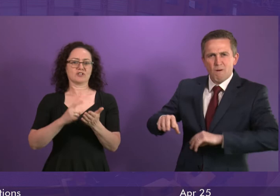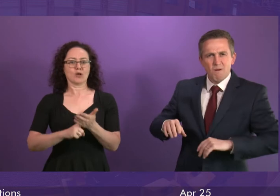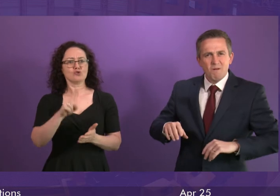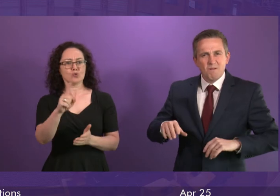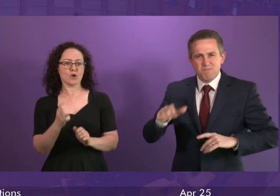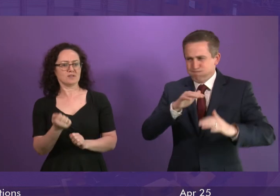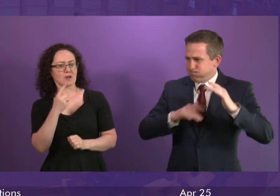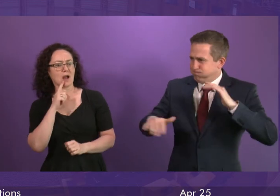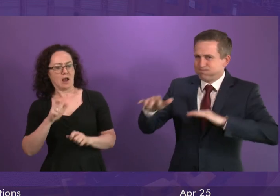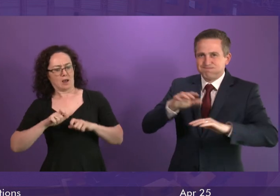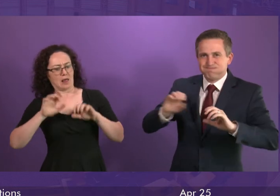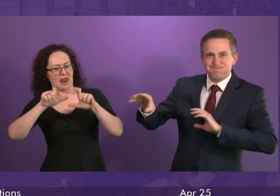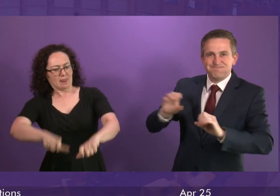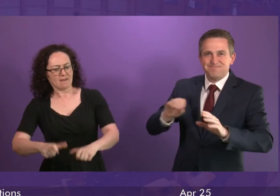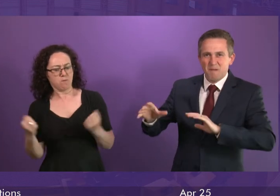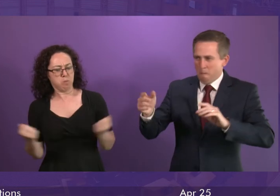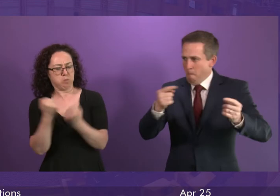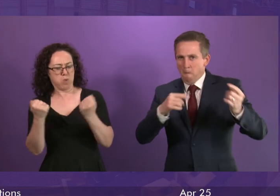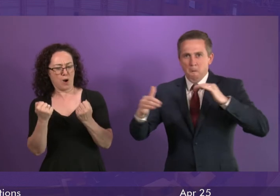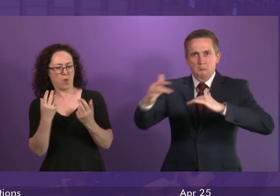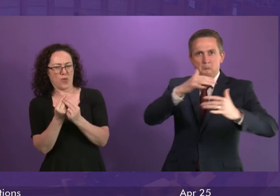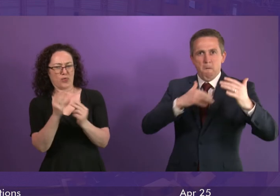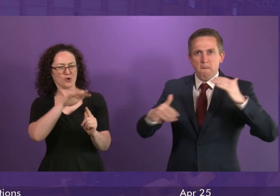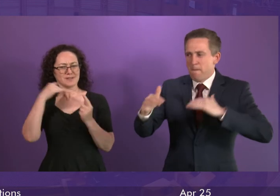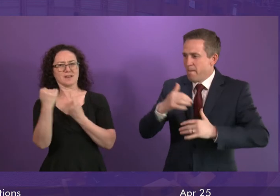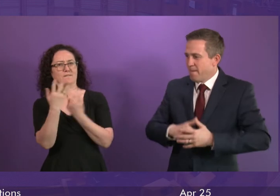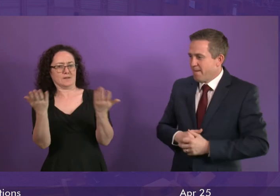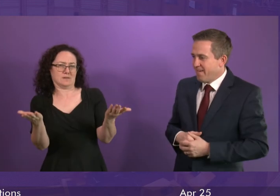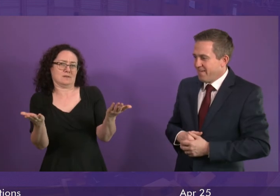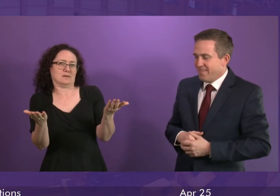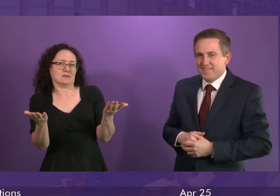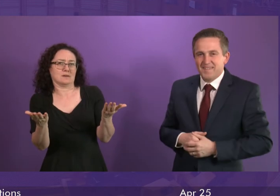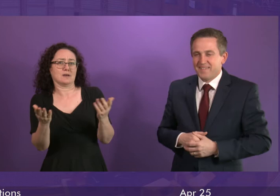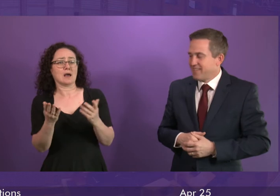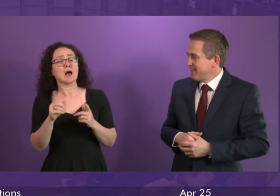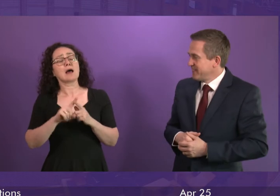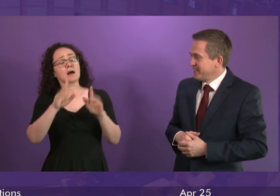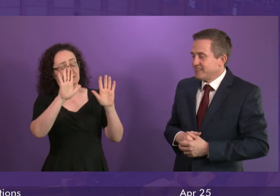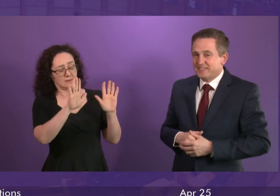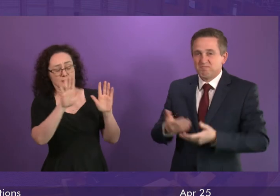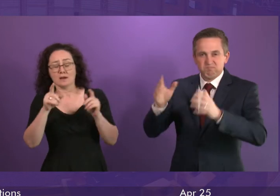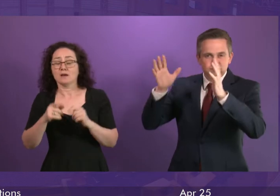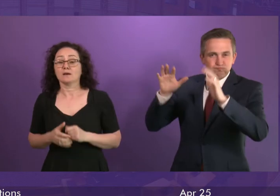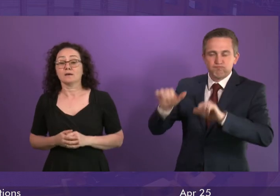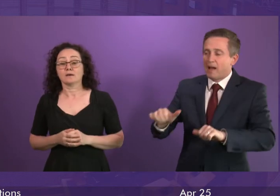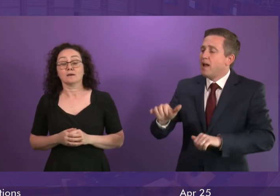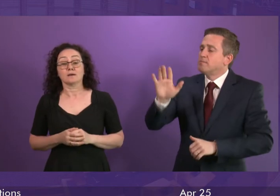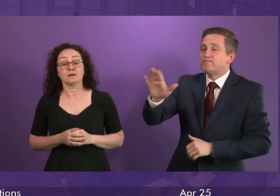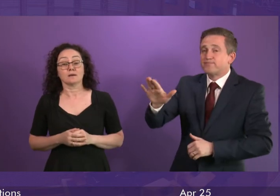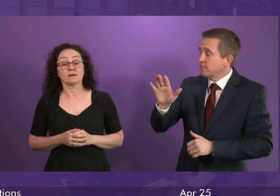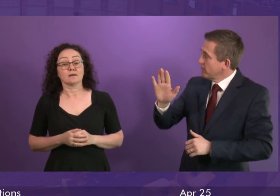Let me turn—[Interruption.] The Presiding Officer (Ken Macintosh):